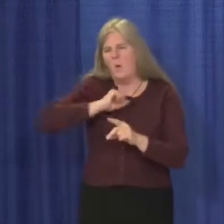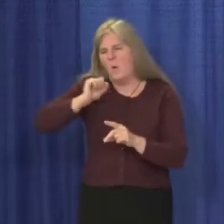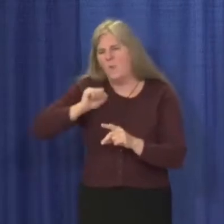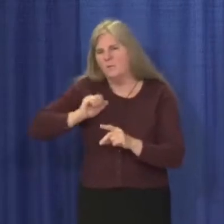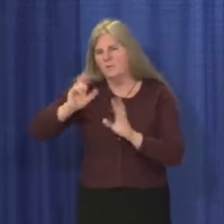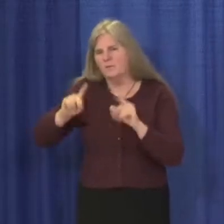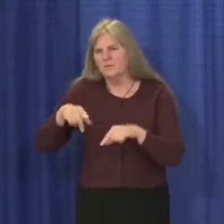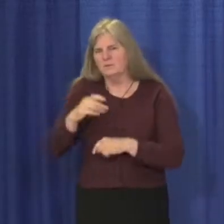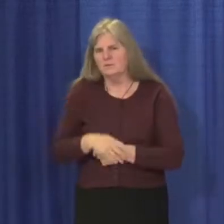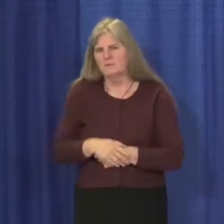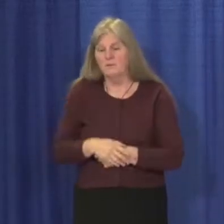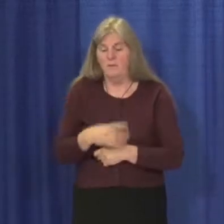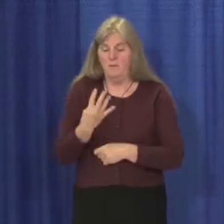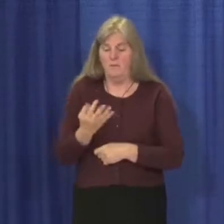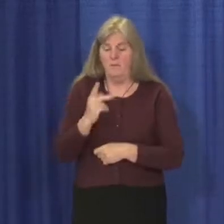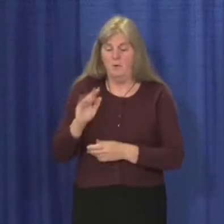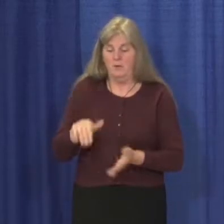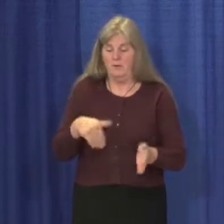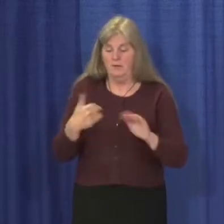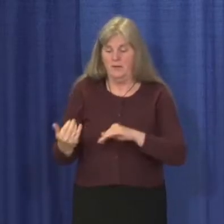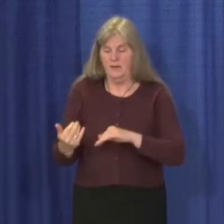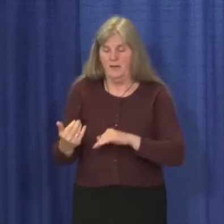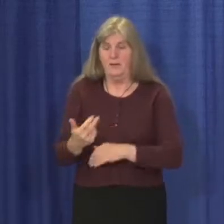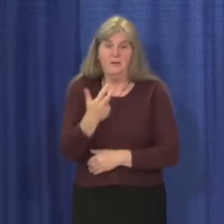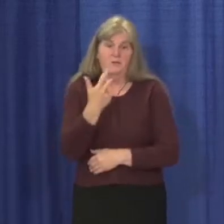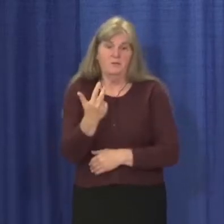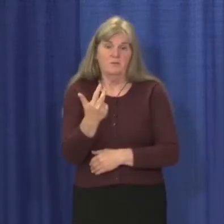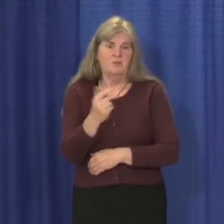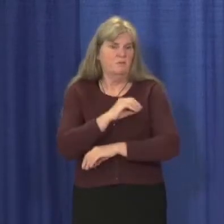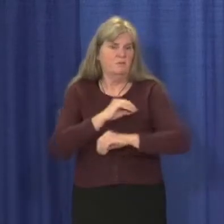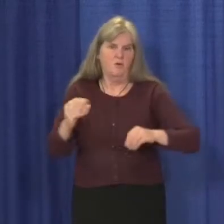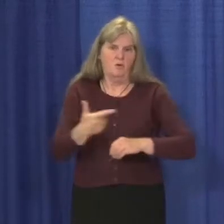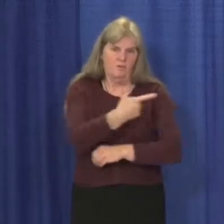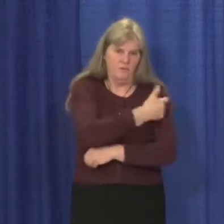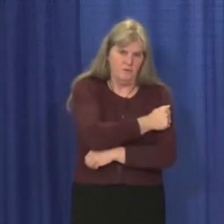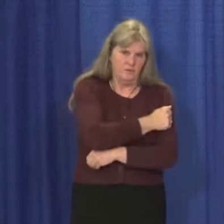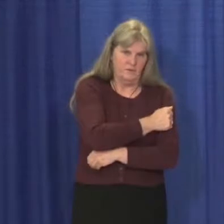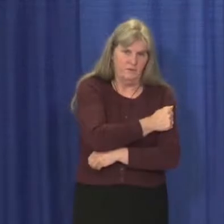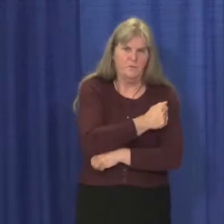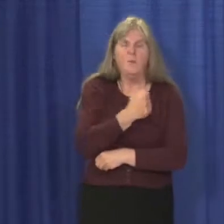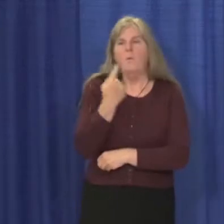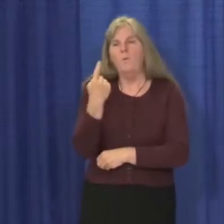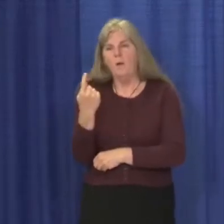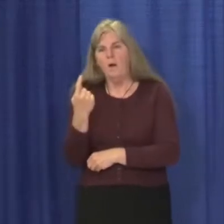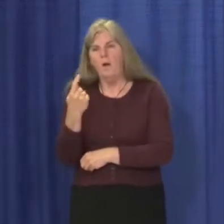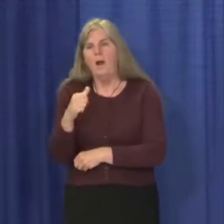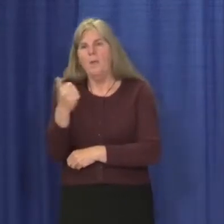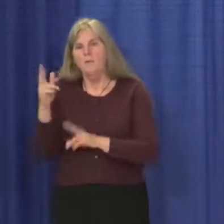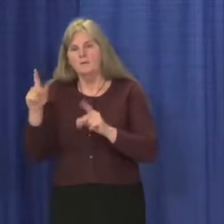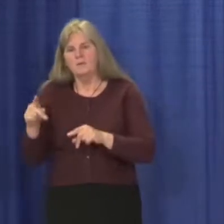Of our four deaths three were unvaccinated and one was partially vaccinated.